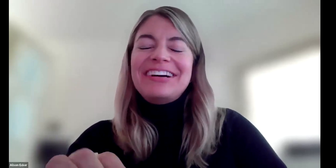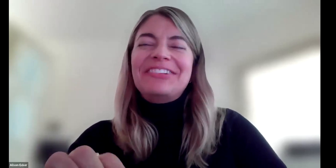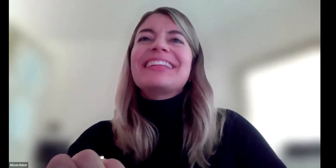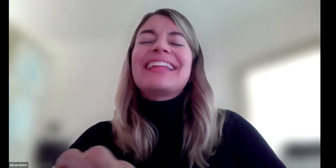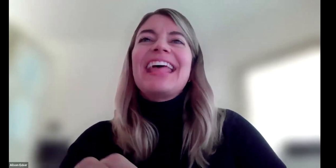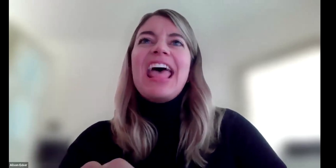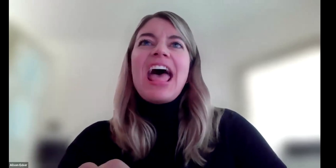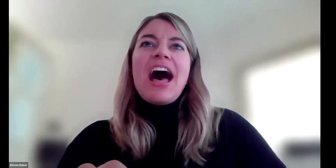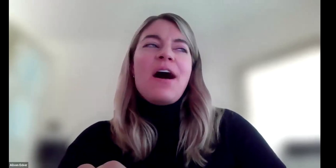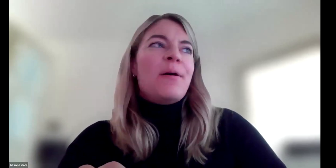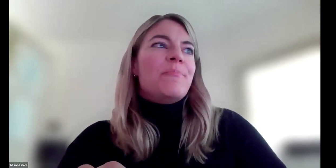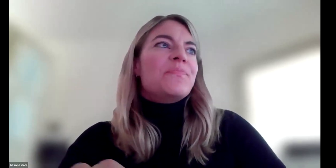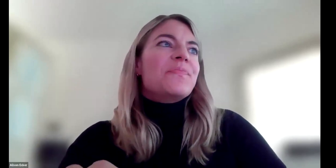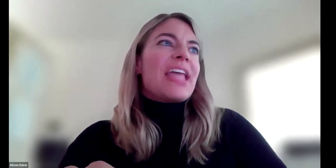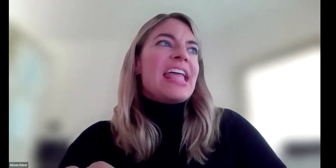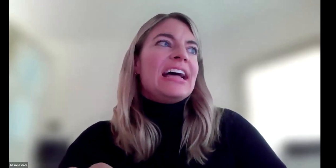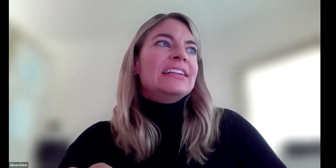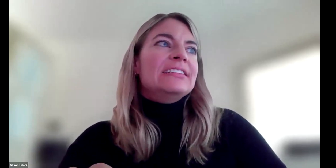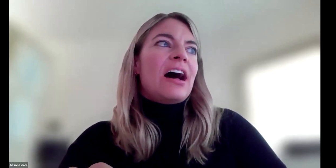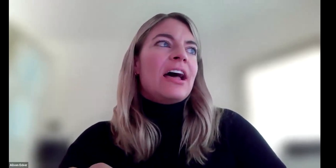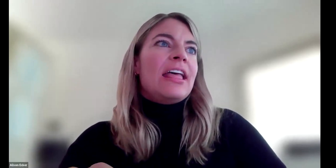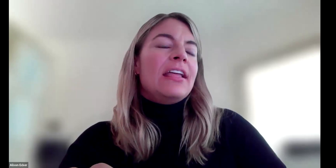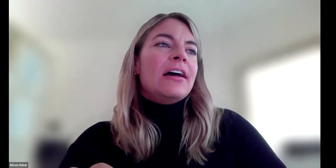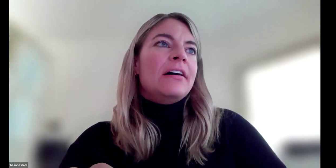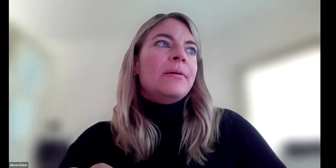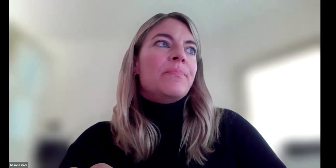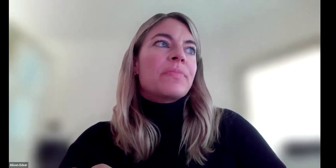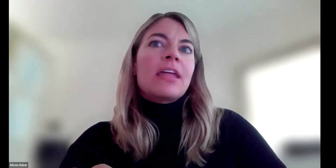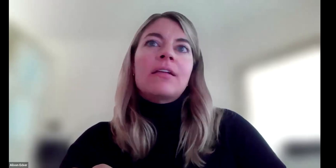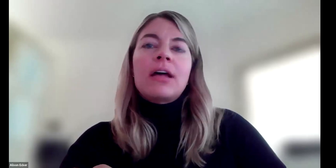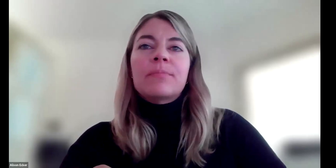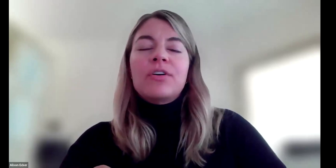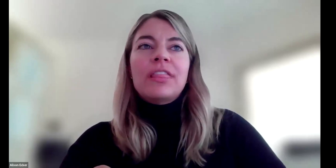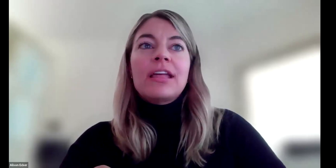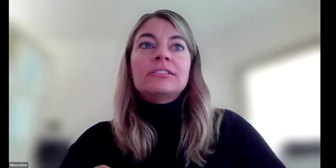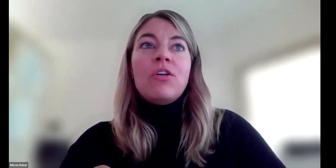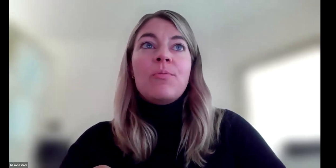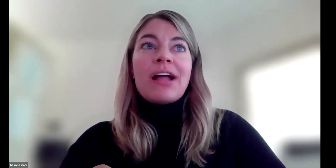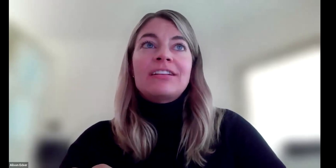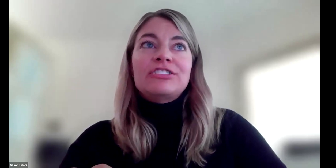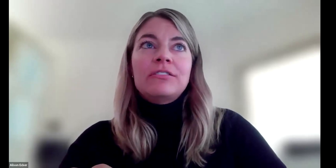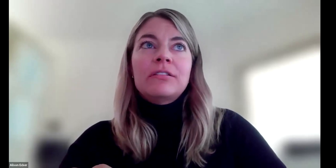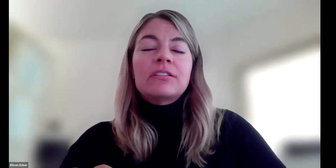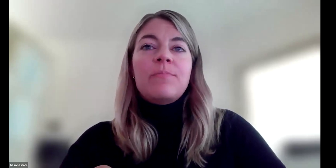I'm working on it, though. And I am currently a solo practitioner specializing only